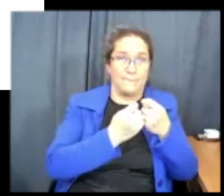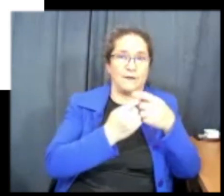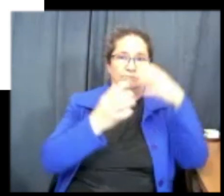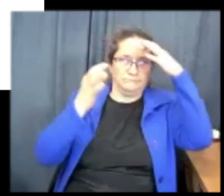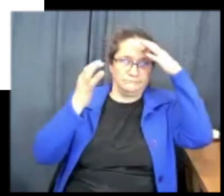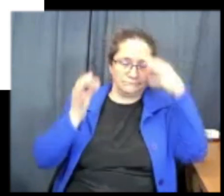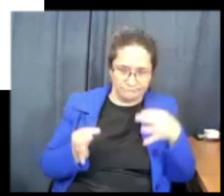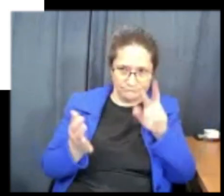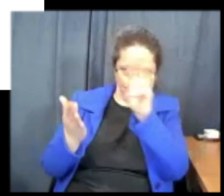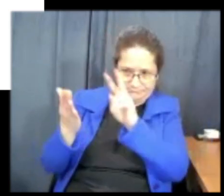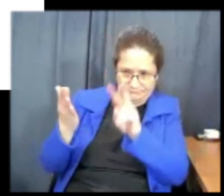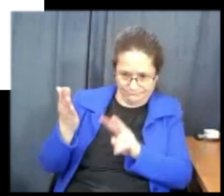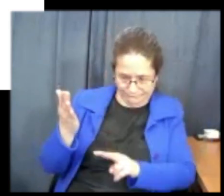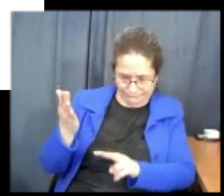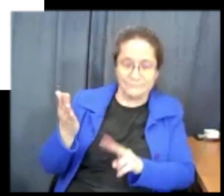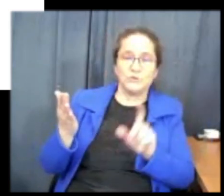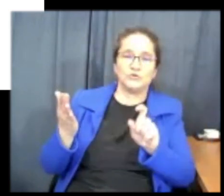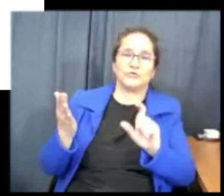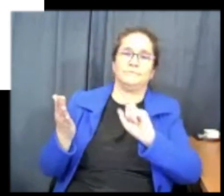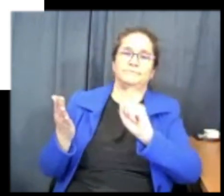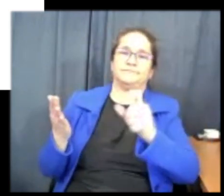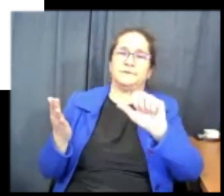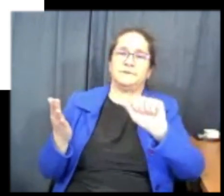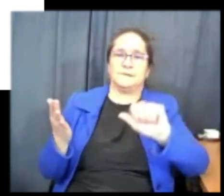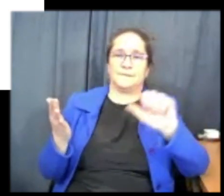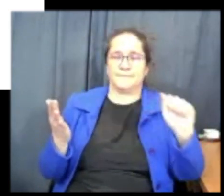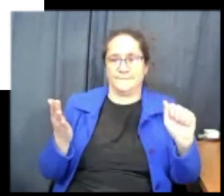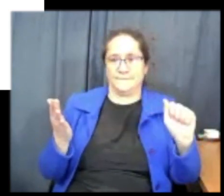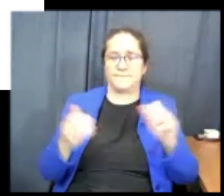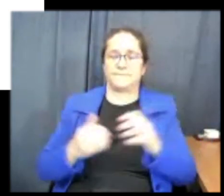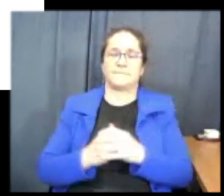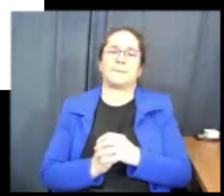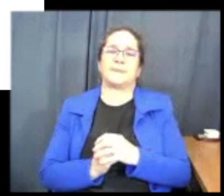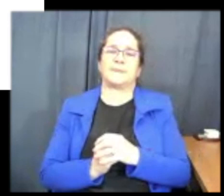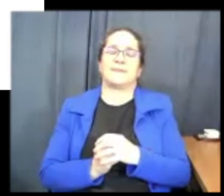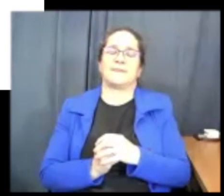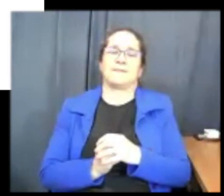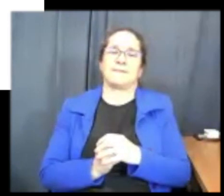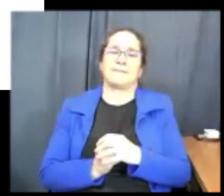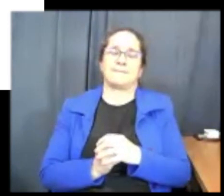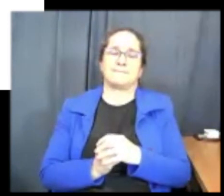or not to participate or the student is eligible to participate in the alternate assessment.